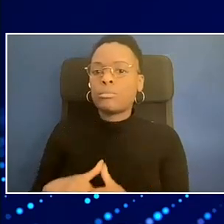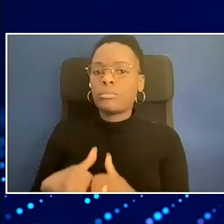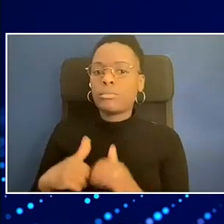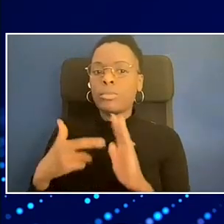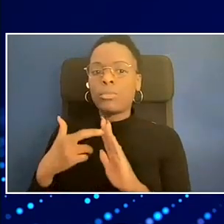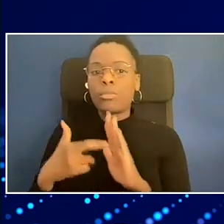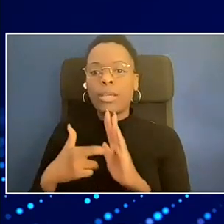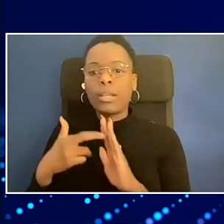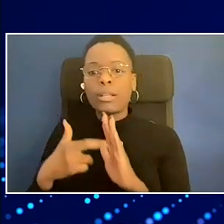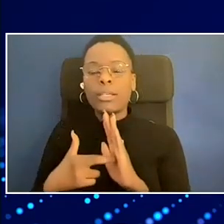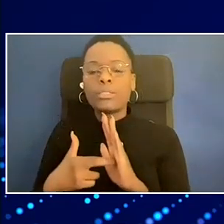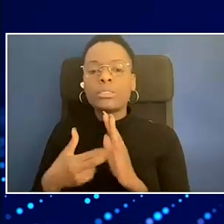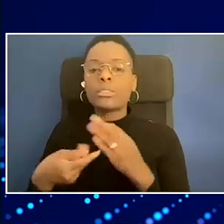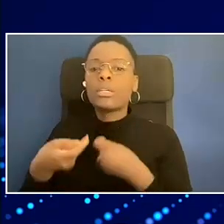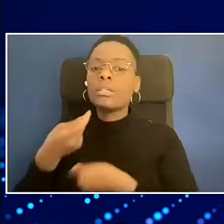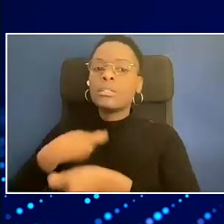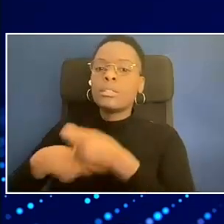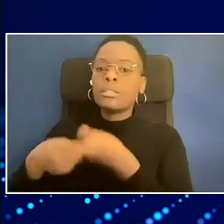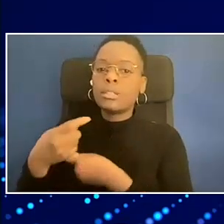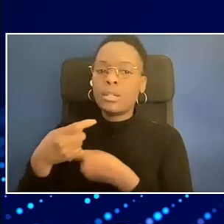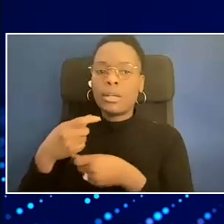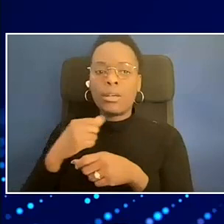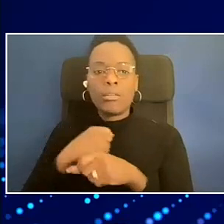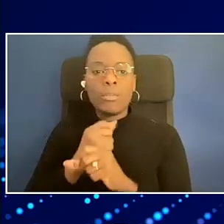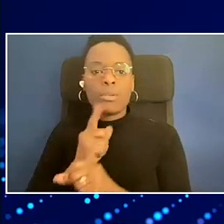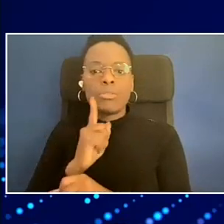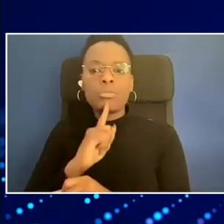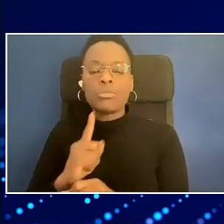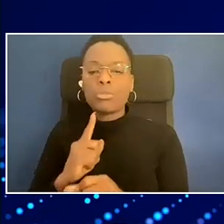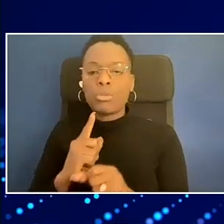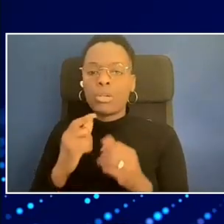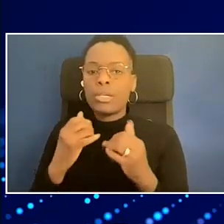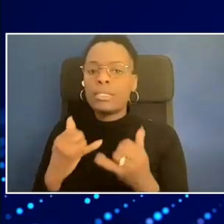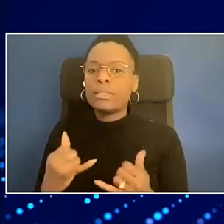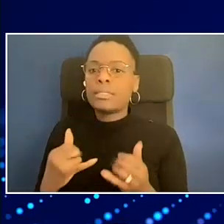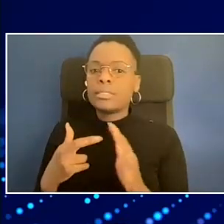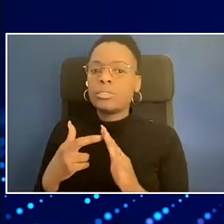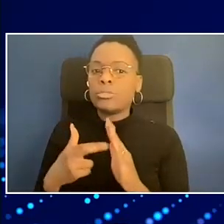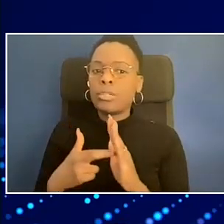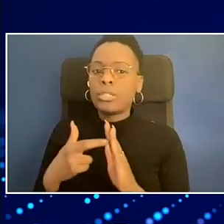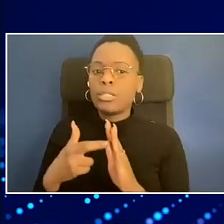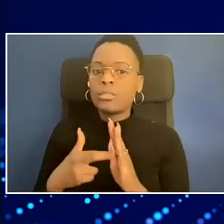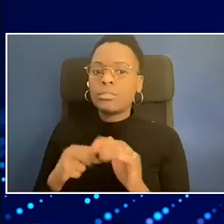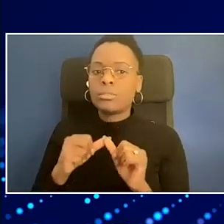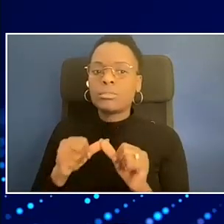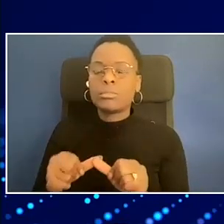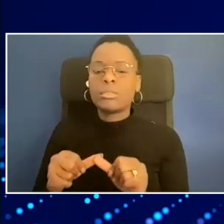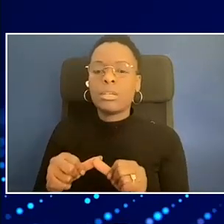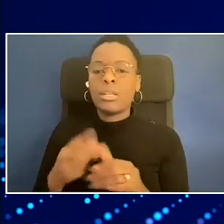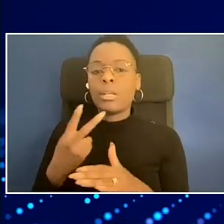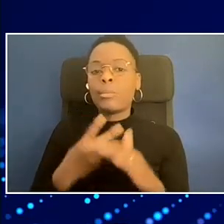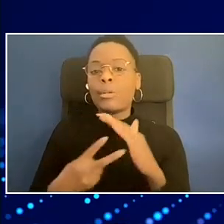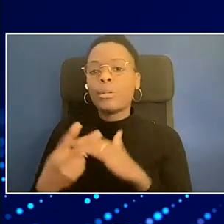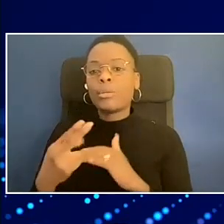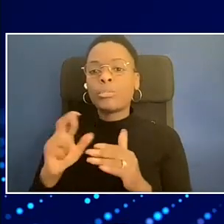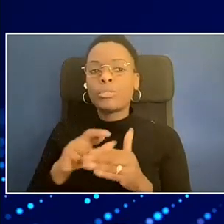ensuring compliance with the existing regulations. The very predictable result will be fewer students participating in